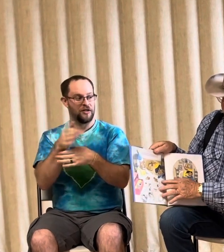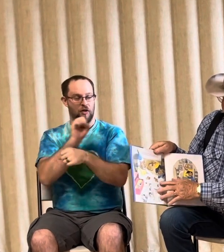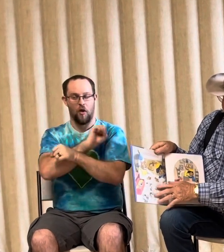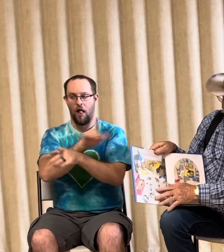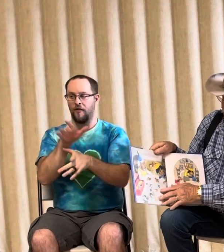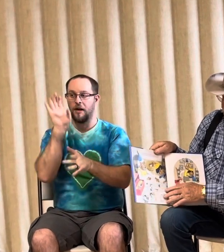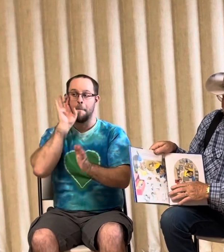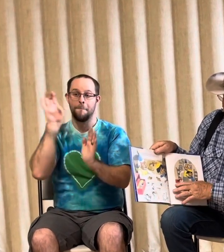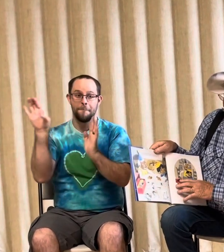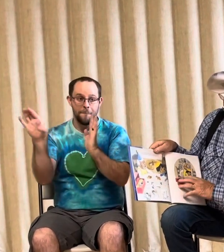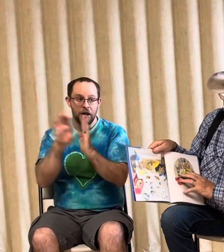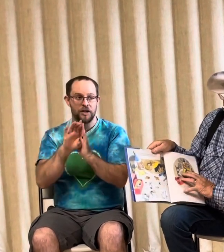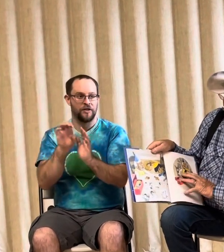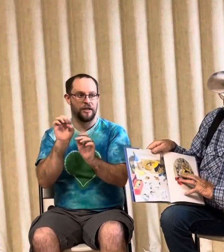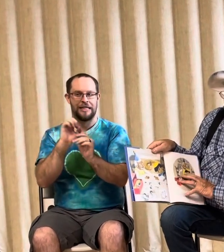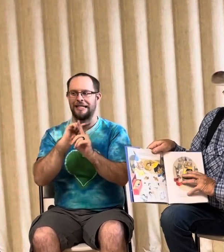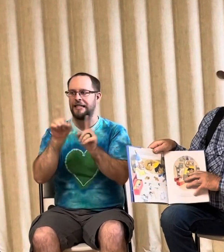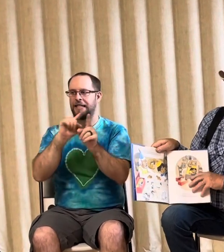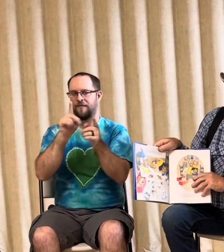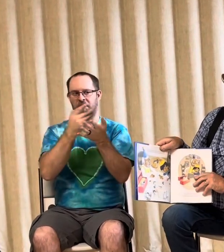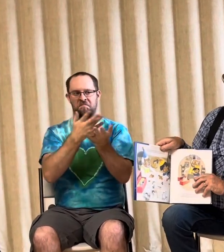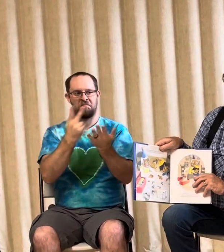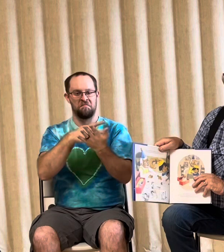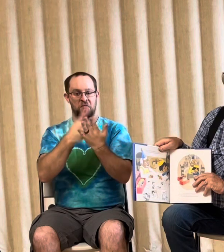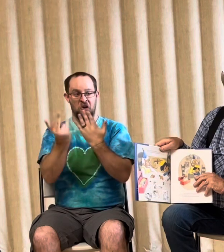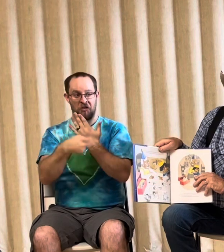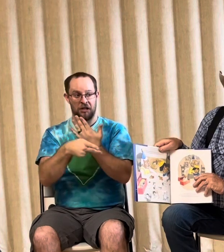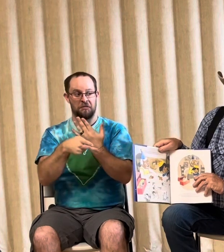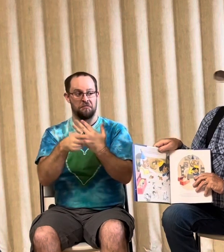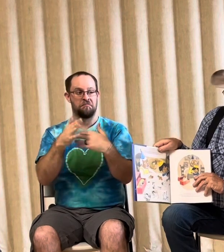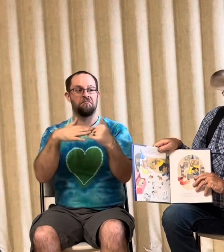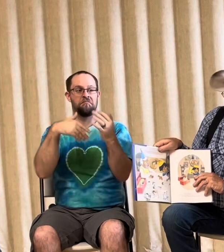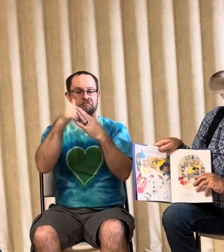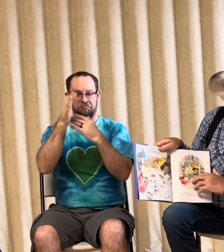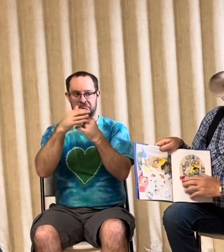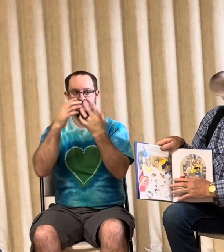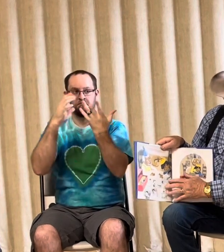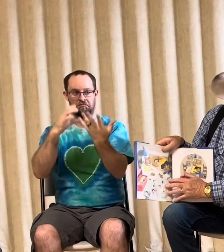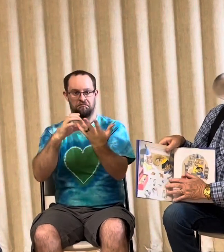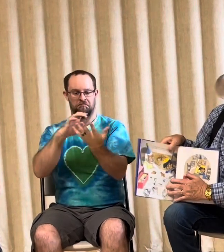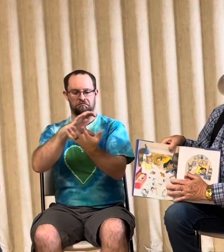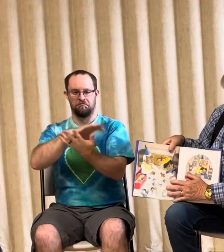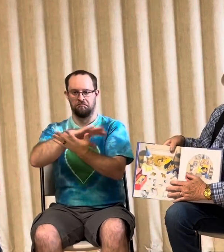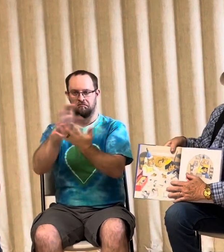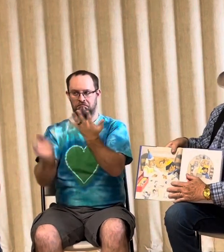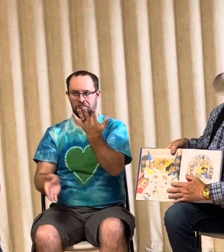of all of the projects that he built when he was growing up. And he's got a whole bunch of different